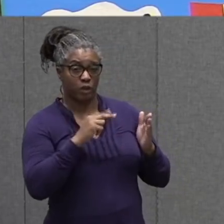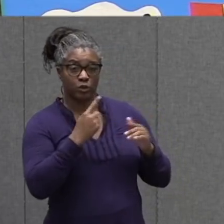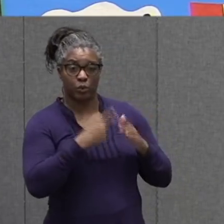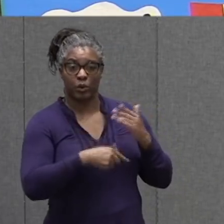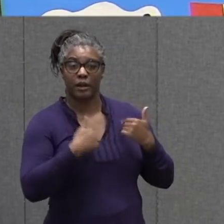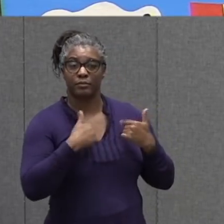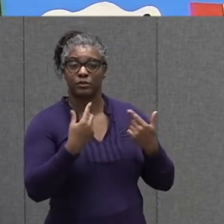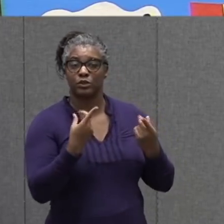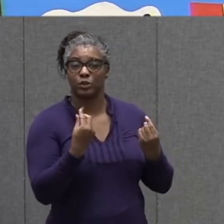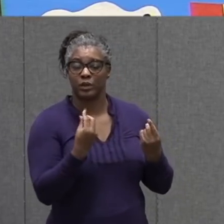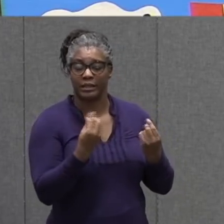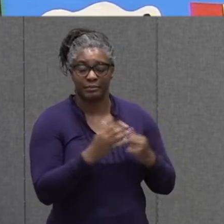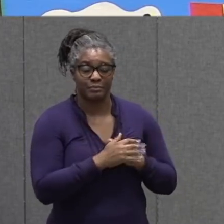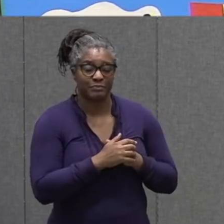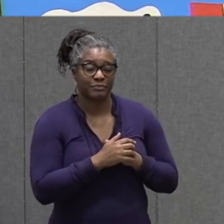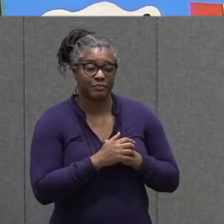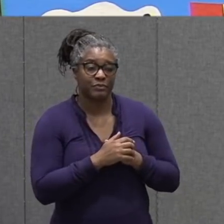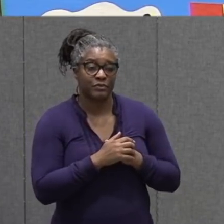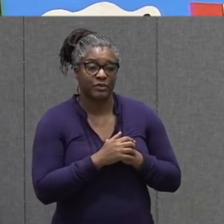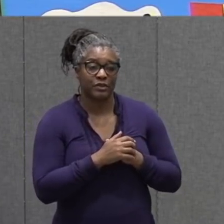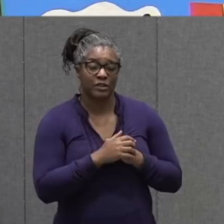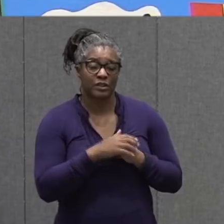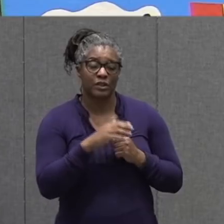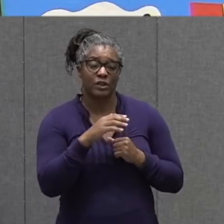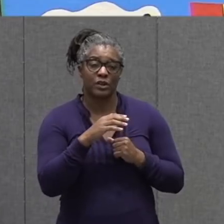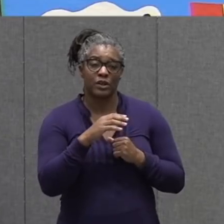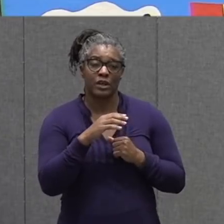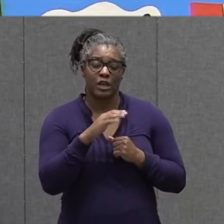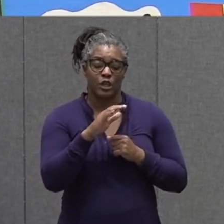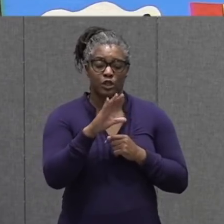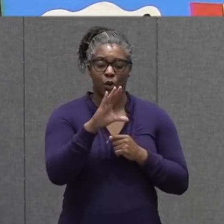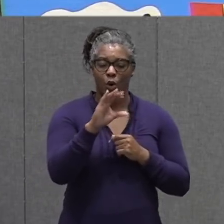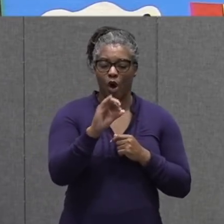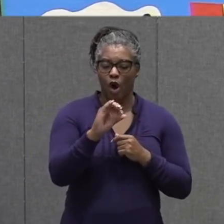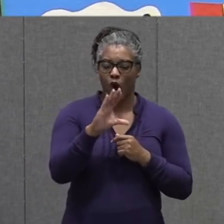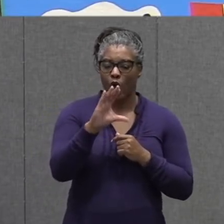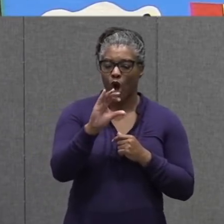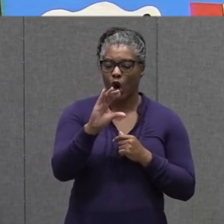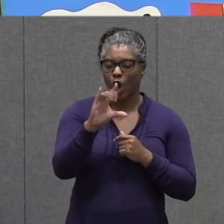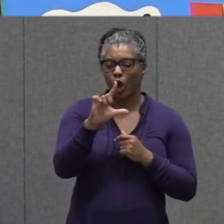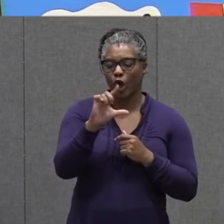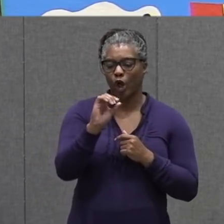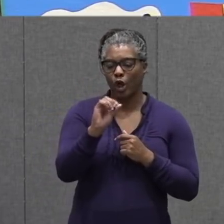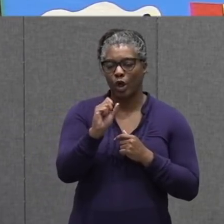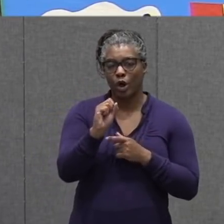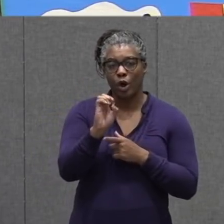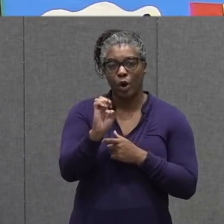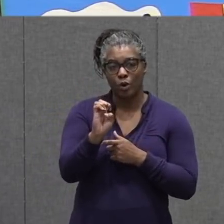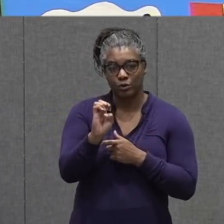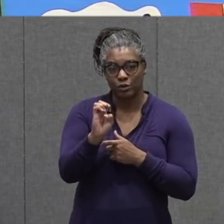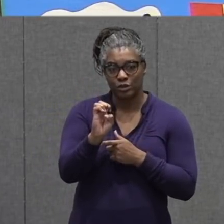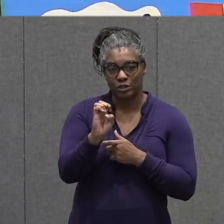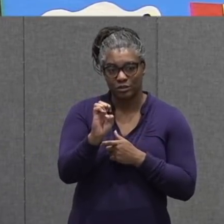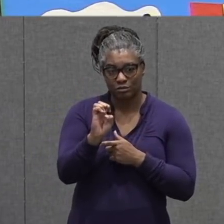a little bit about what we mean when we talk about close reading. Close reading is when we take